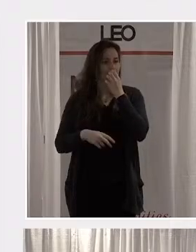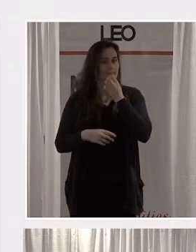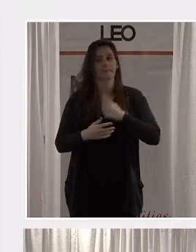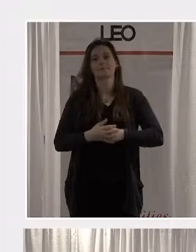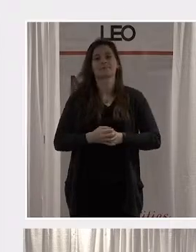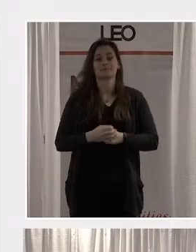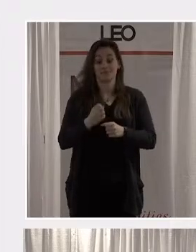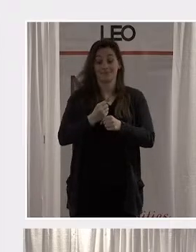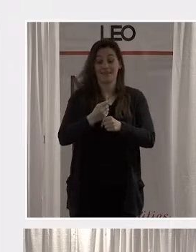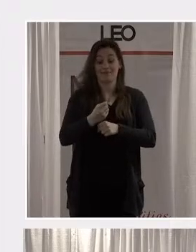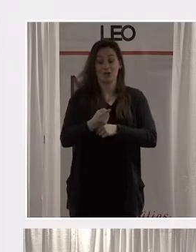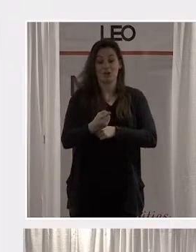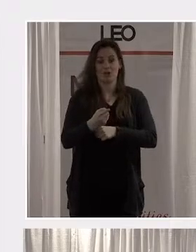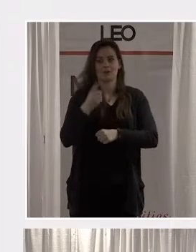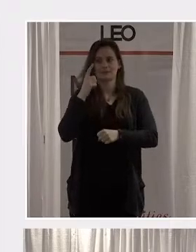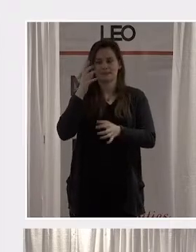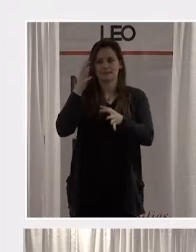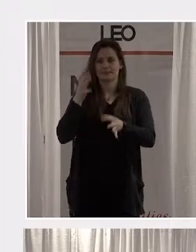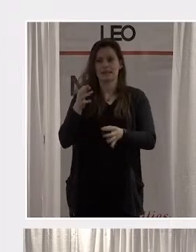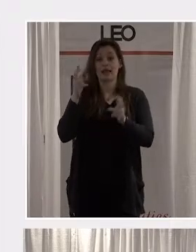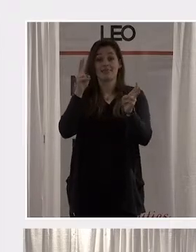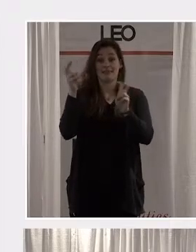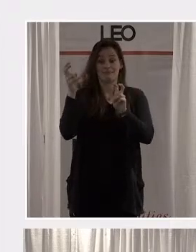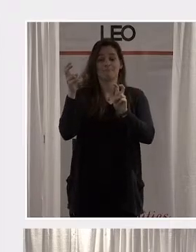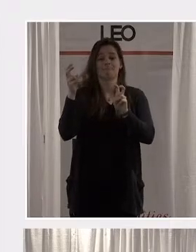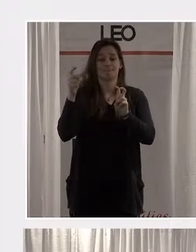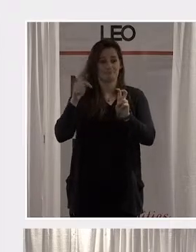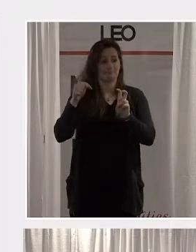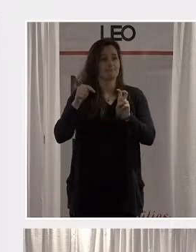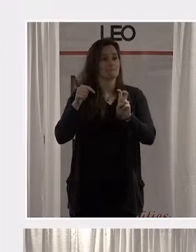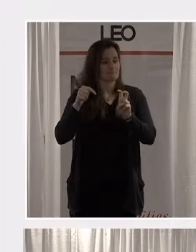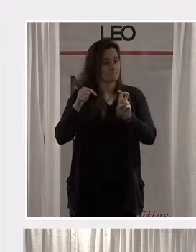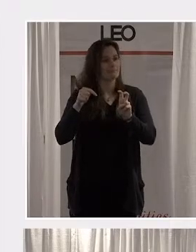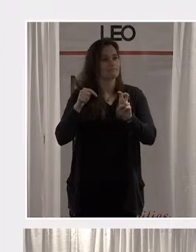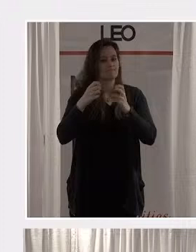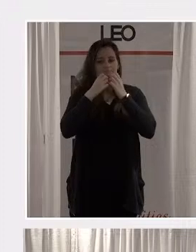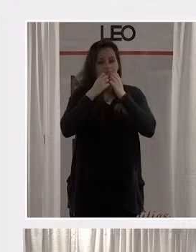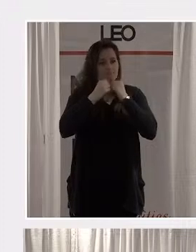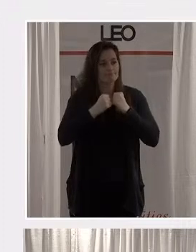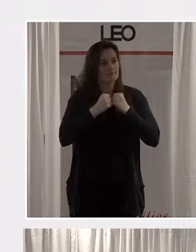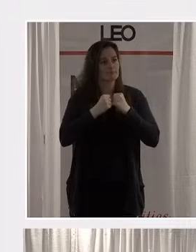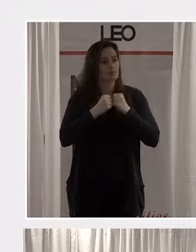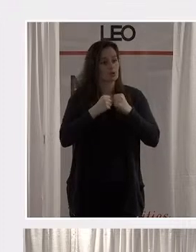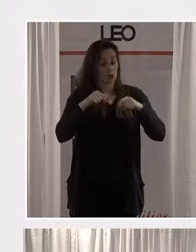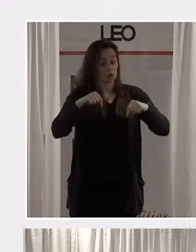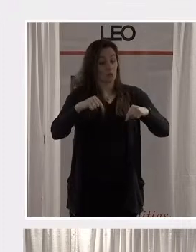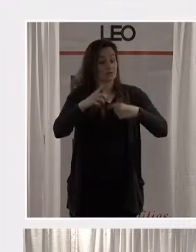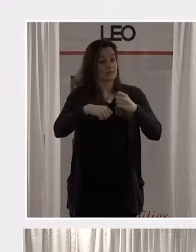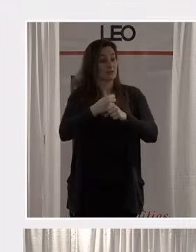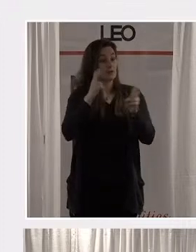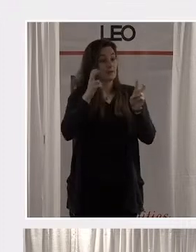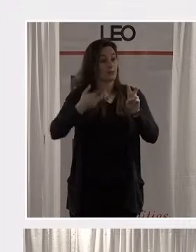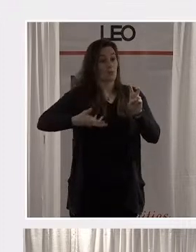A THEME TO EMBRACE FOR THAT YEAR, AND THIS YEAR'S THEME THAT WAS CHOSEN IS